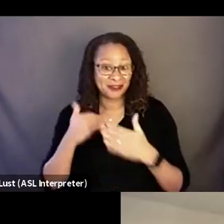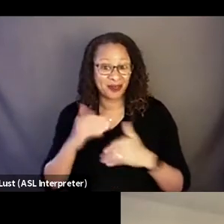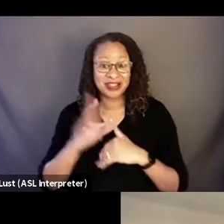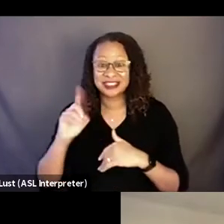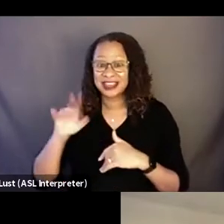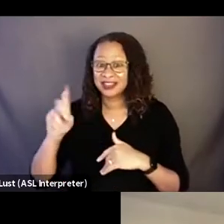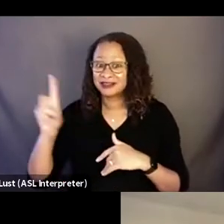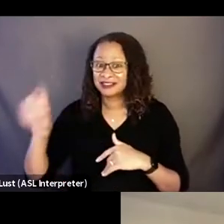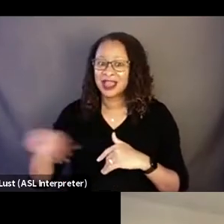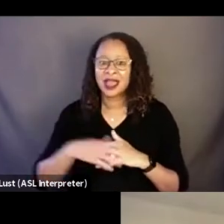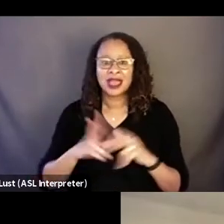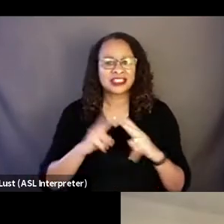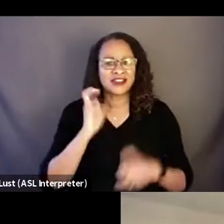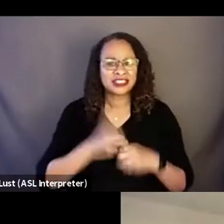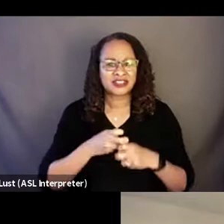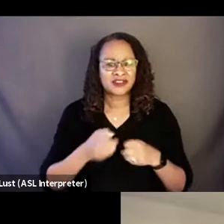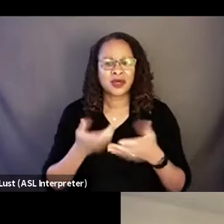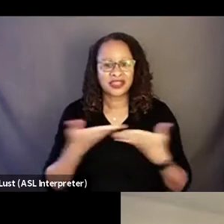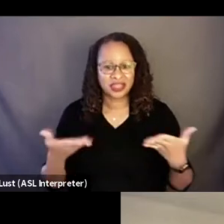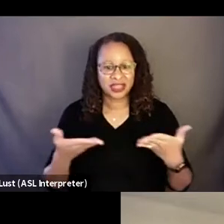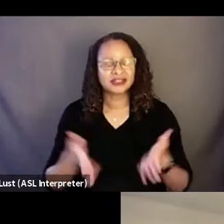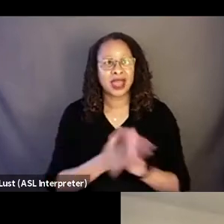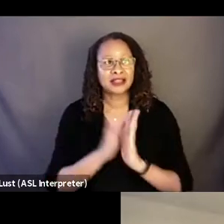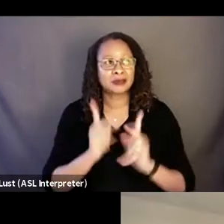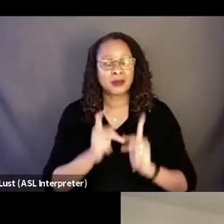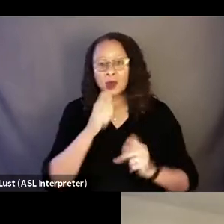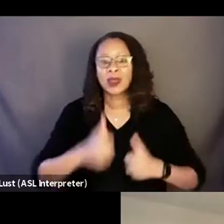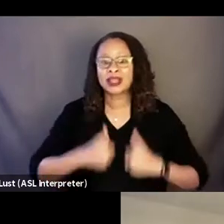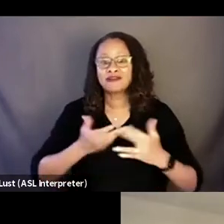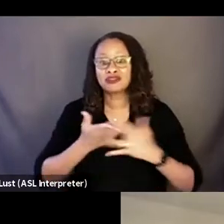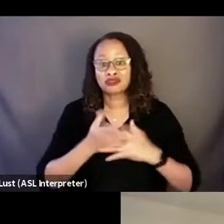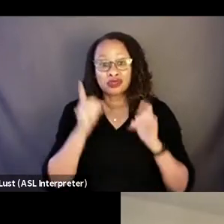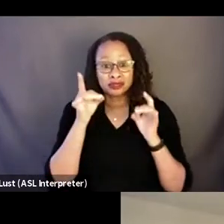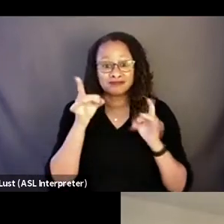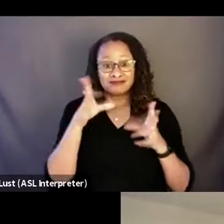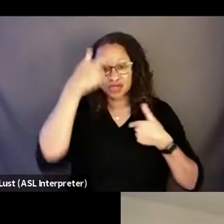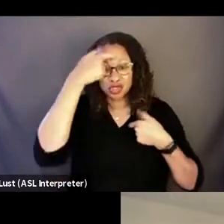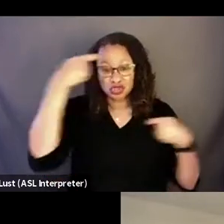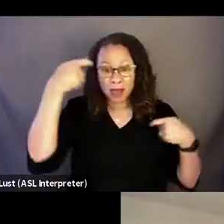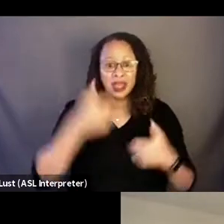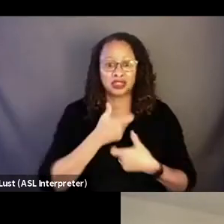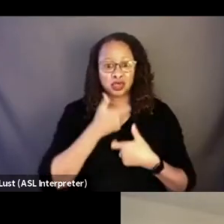It's a very difficult thing to ask people who had lived through these traumas to watch this film, to sit with them and watch it.